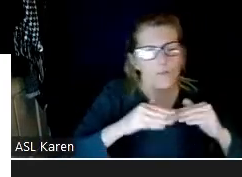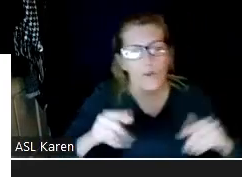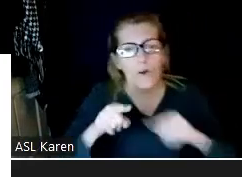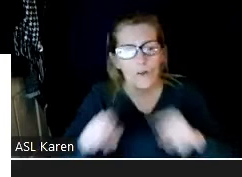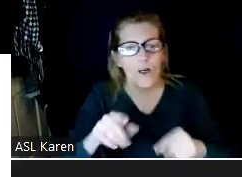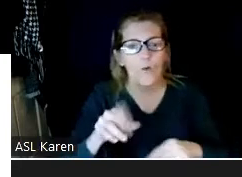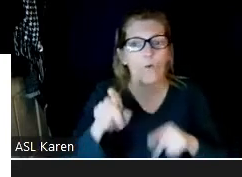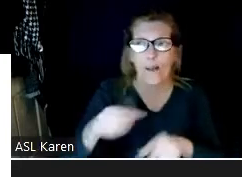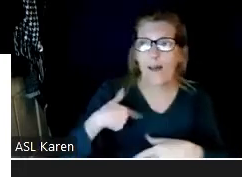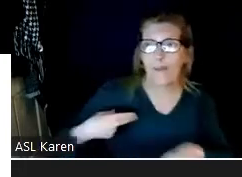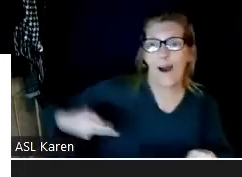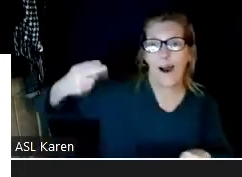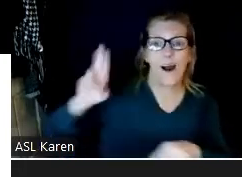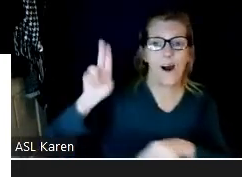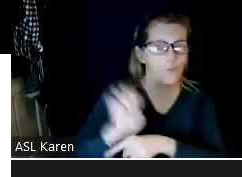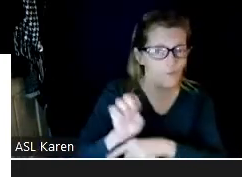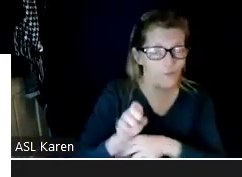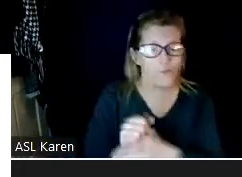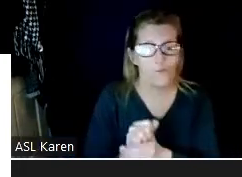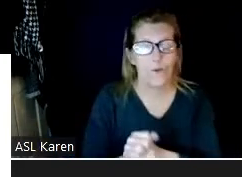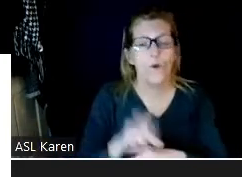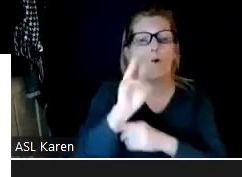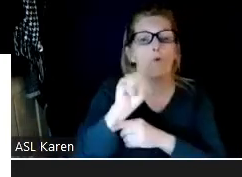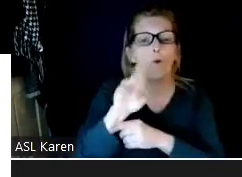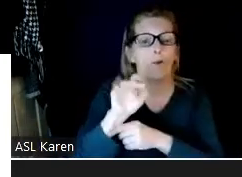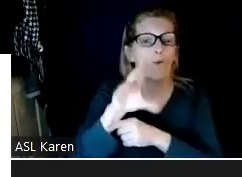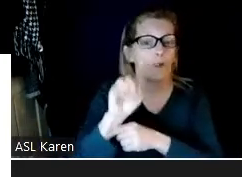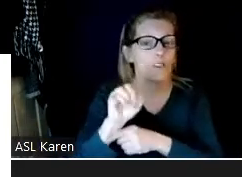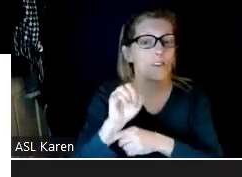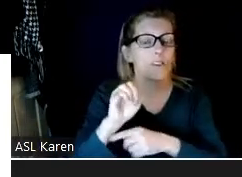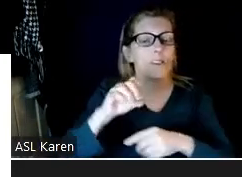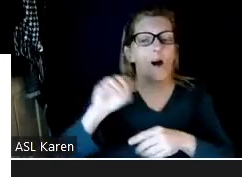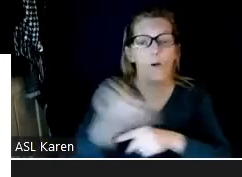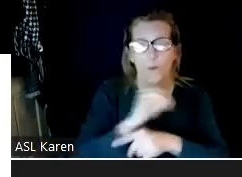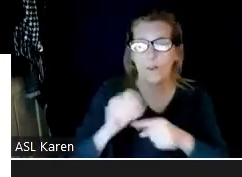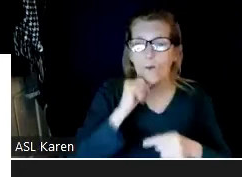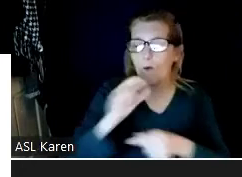unemployment, our workforce Operations Division works with partners to operate work